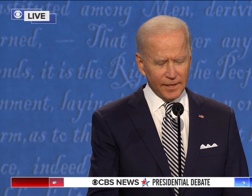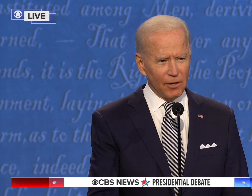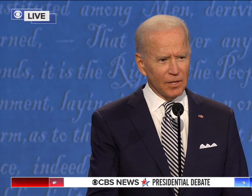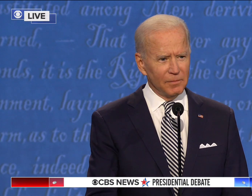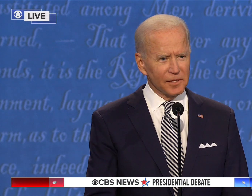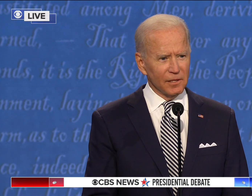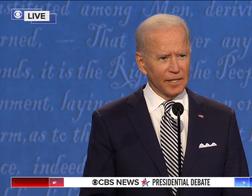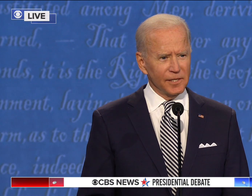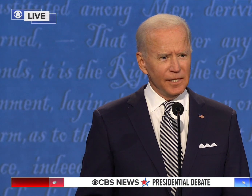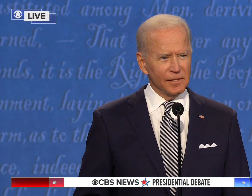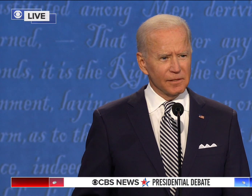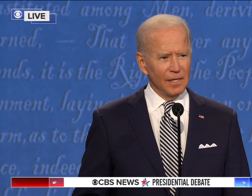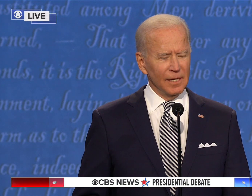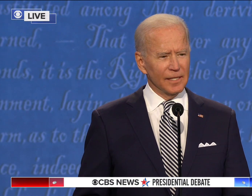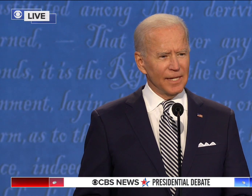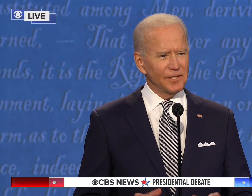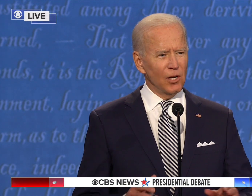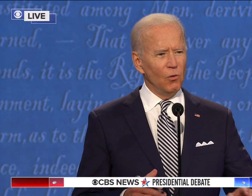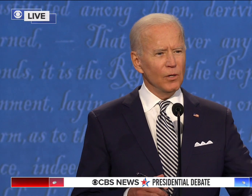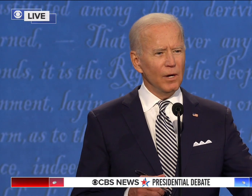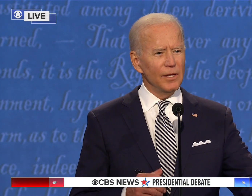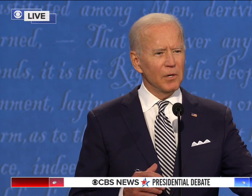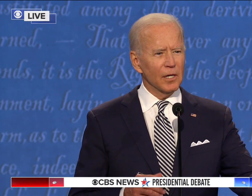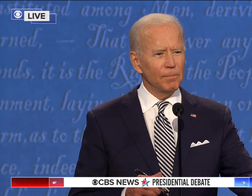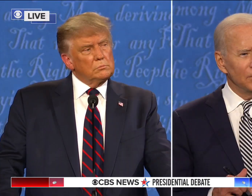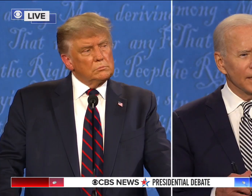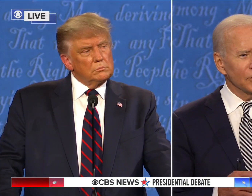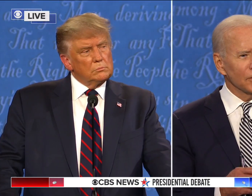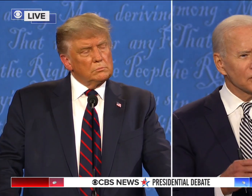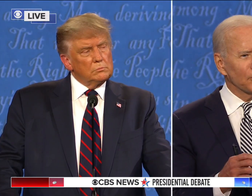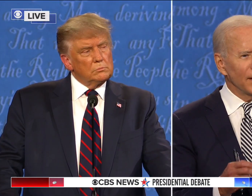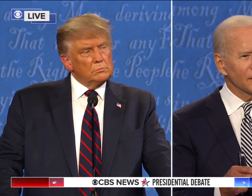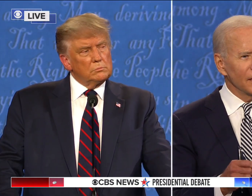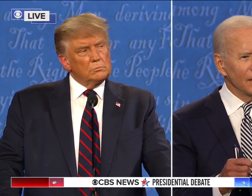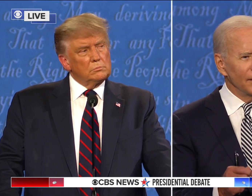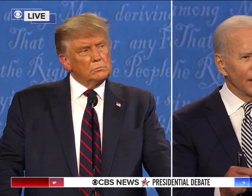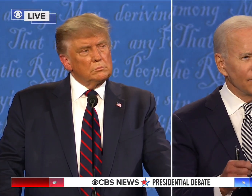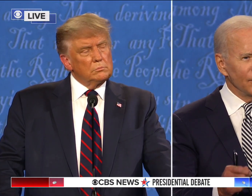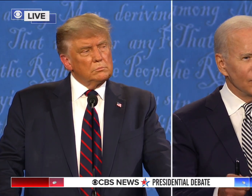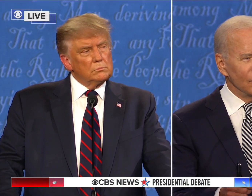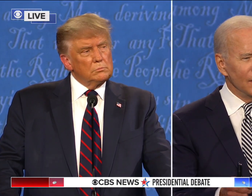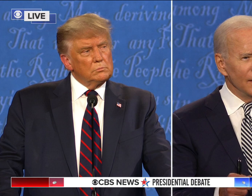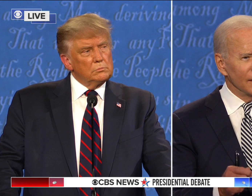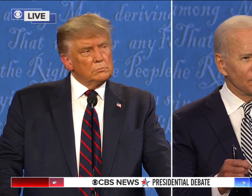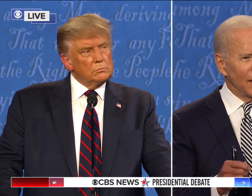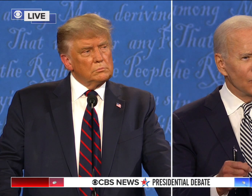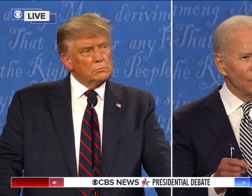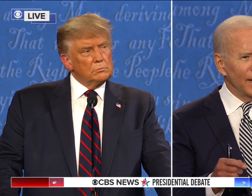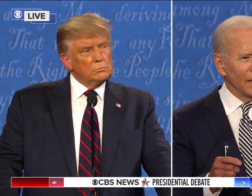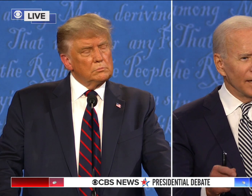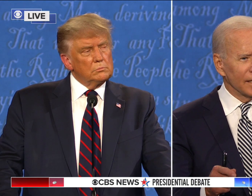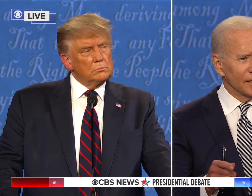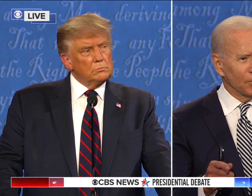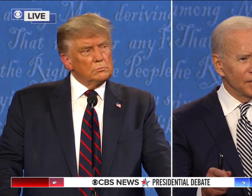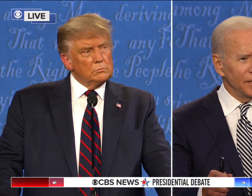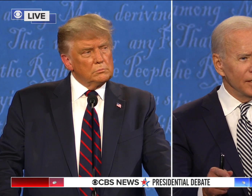interpreter on screen. 'Cause that's the only way the American people get to express their view is by who they elect as president